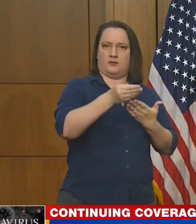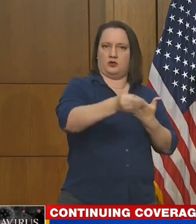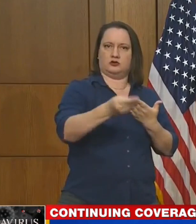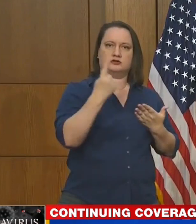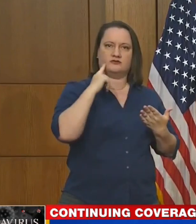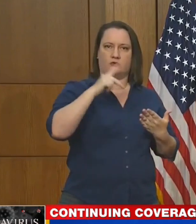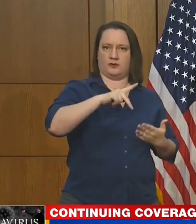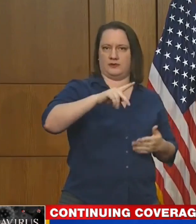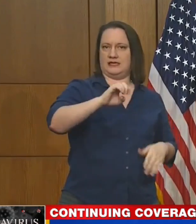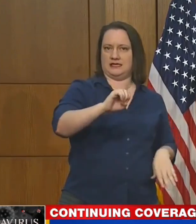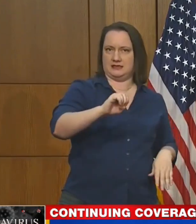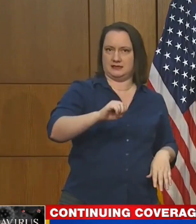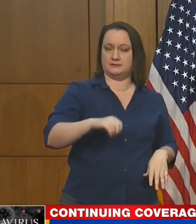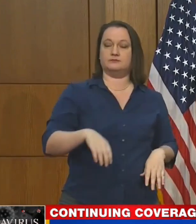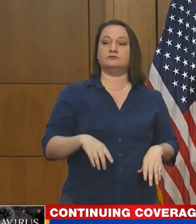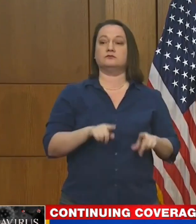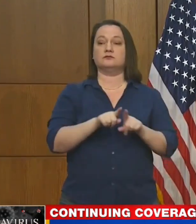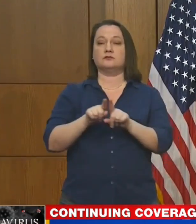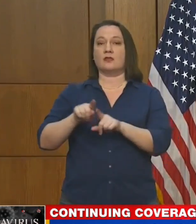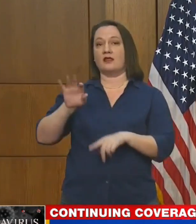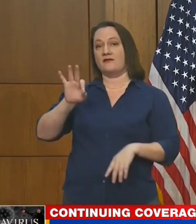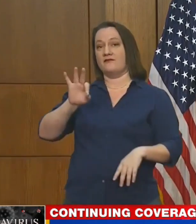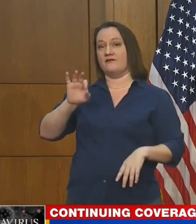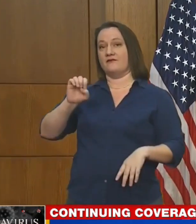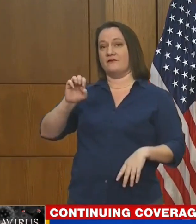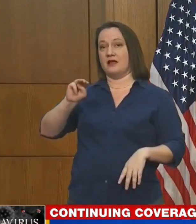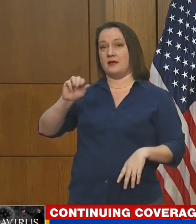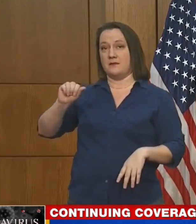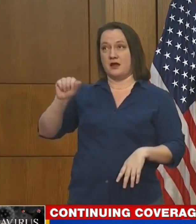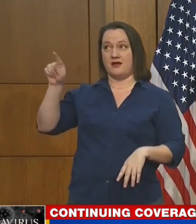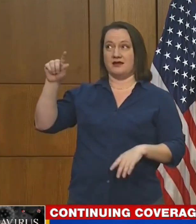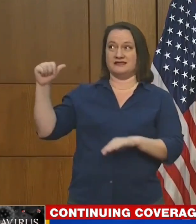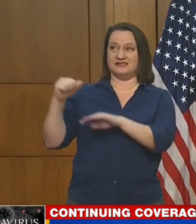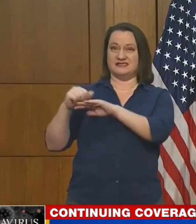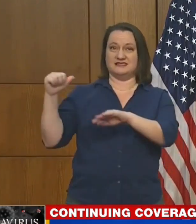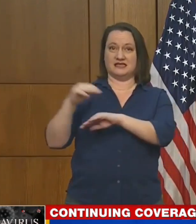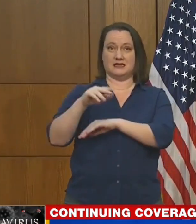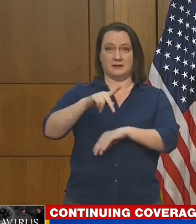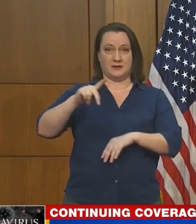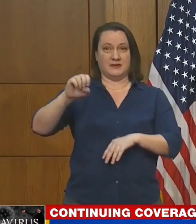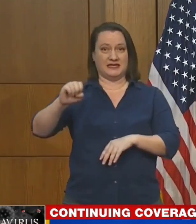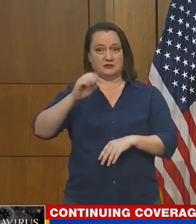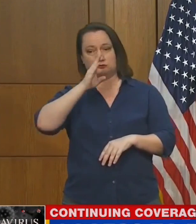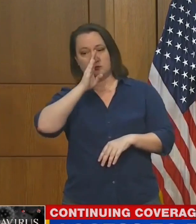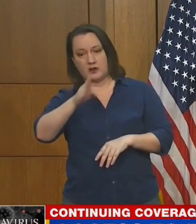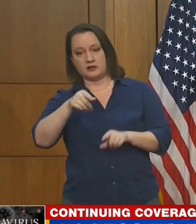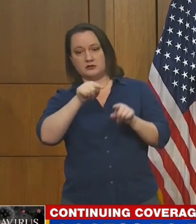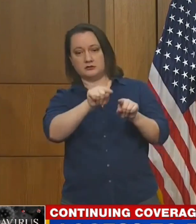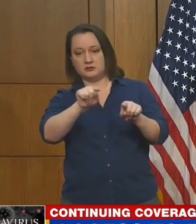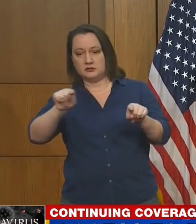CAN GET PRIORITY TO PURCHASE PPE. ADDITIONALLY FEMA IS